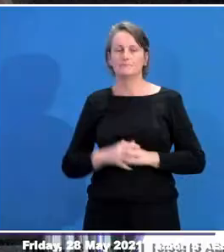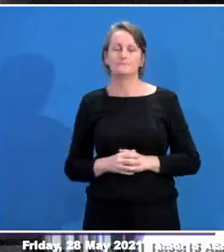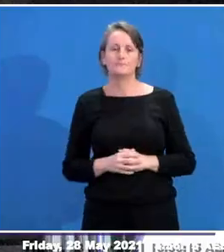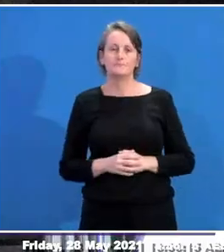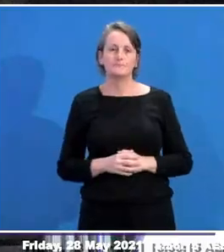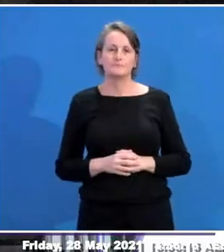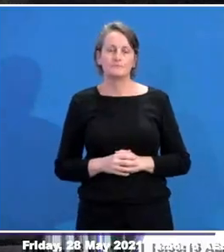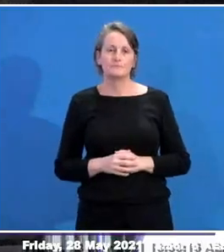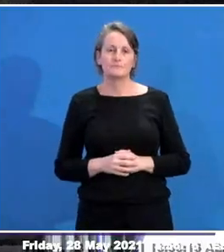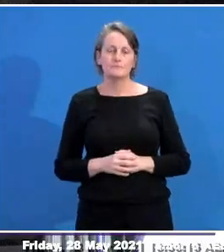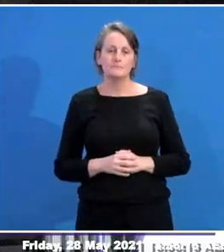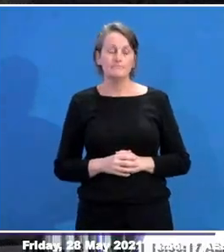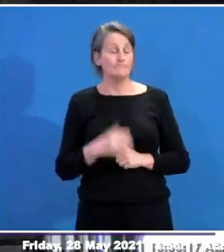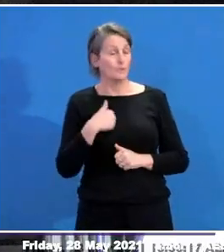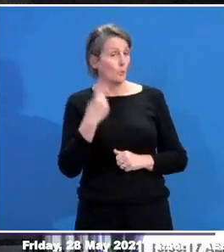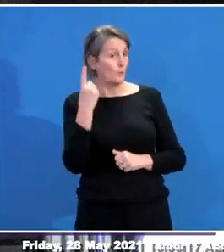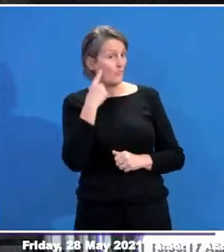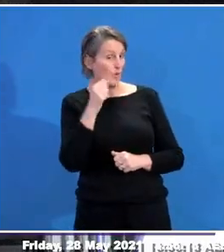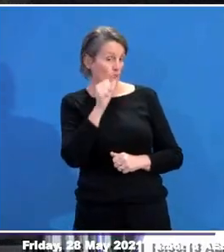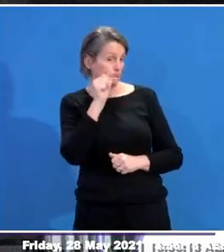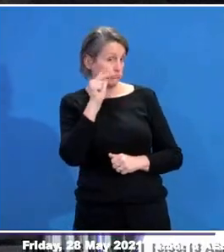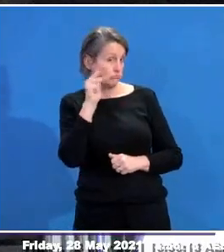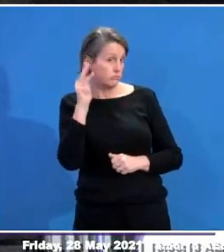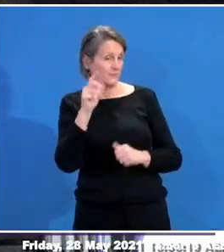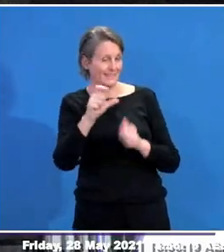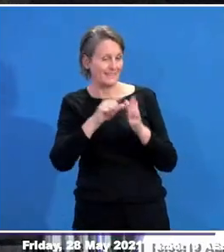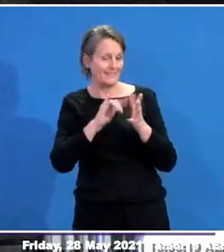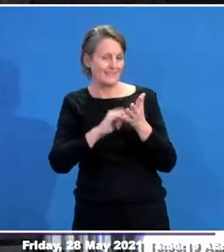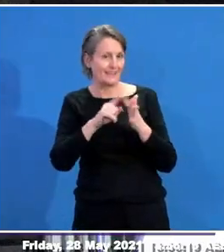In the case study we've heard about over the last few days, as I have understood